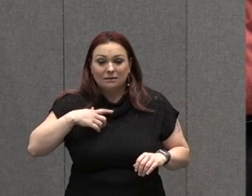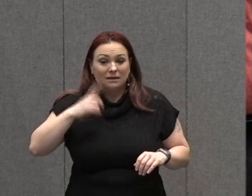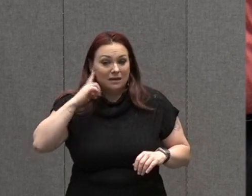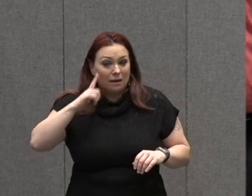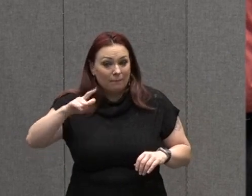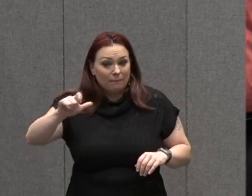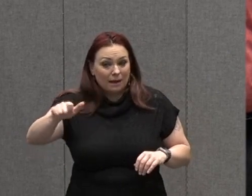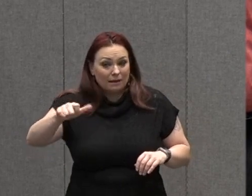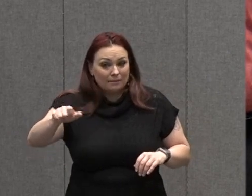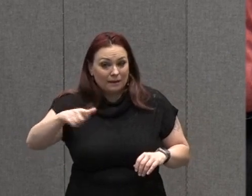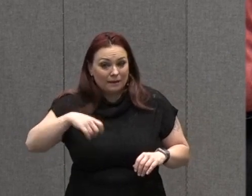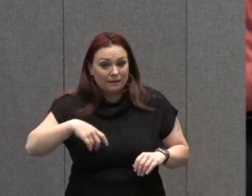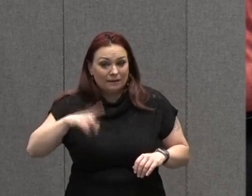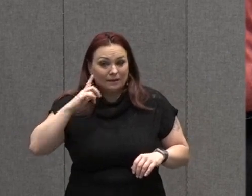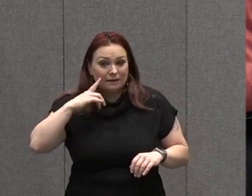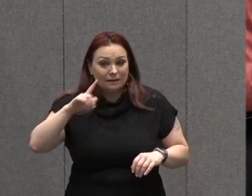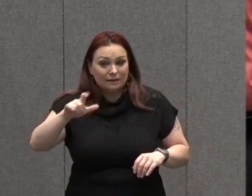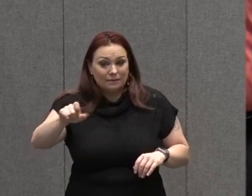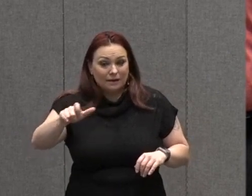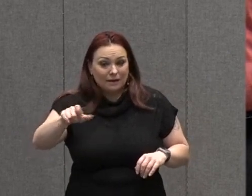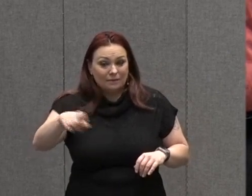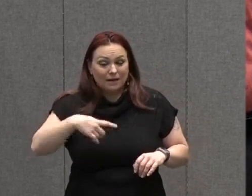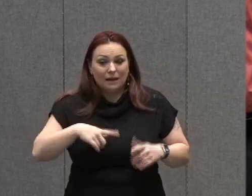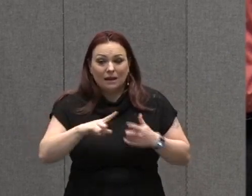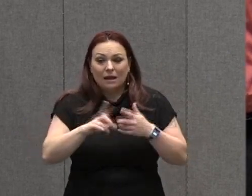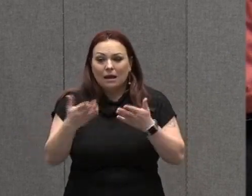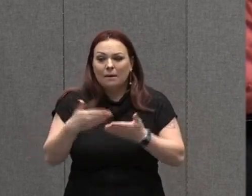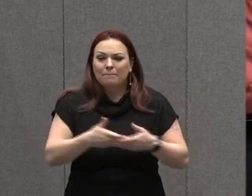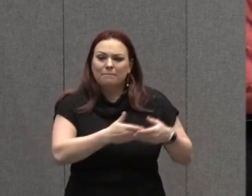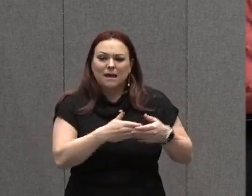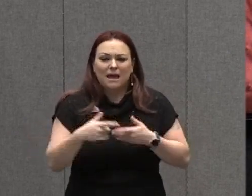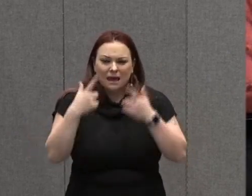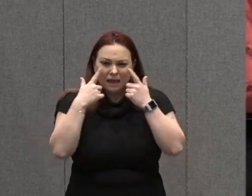Trring trring A baby crying: waaaa awaaaa awaaaa awaaaa